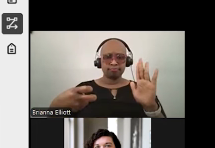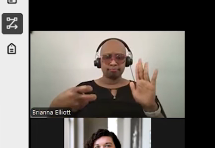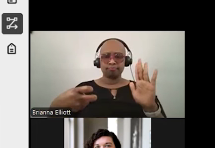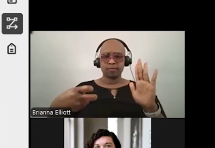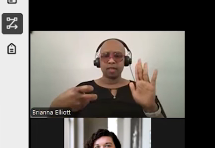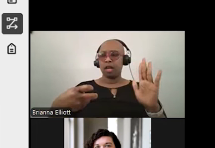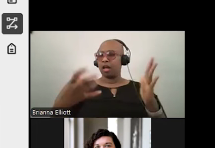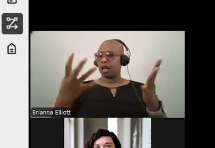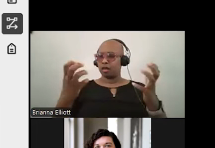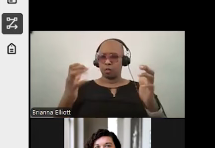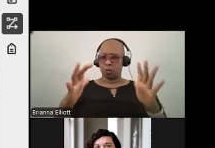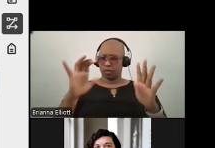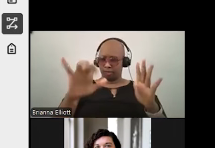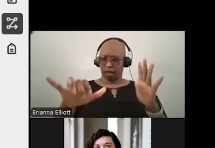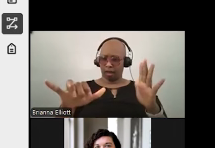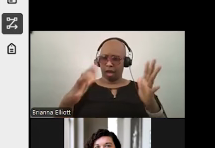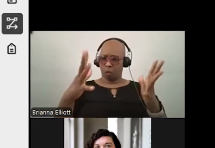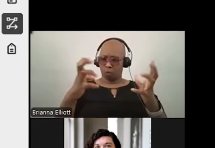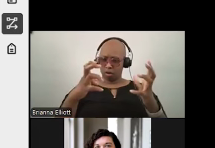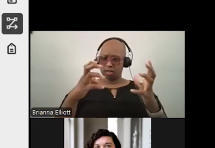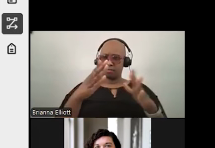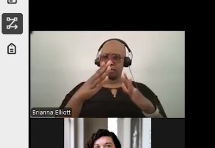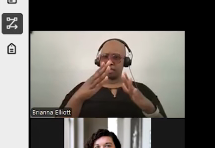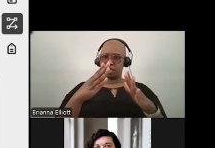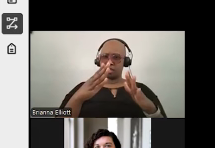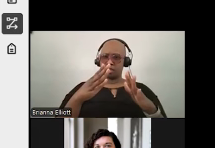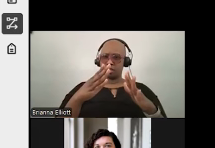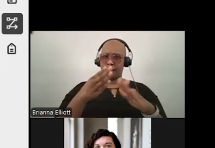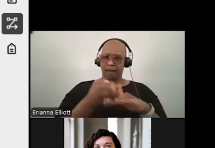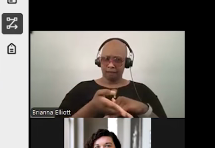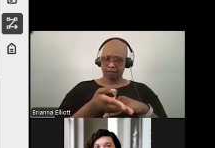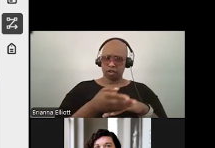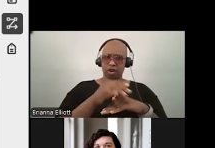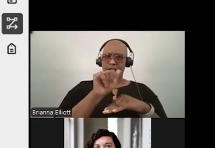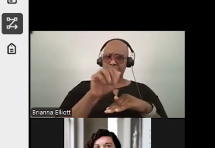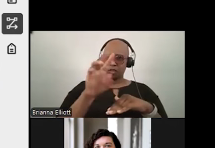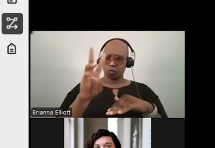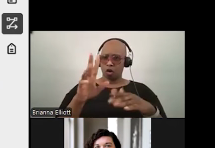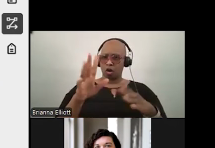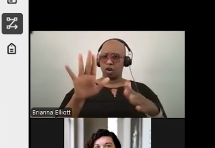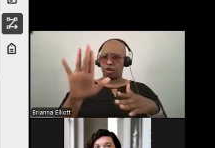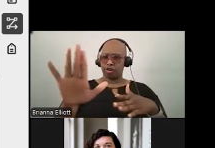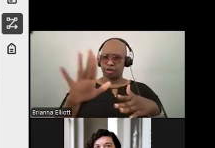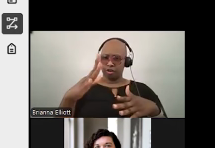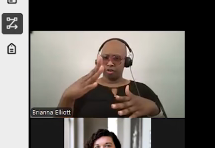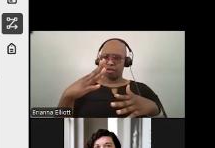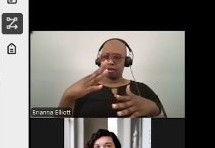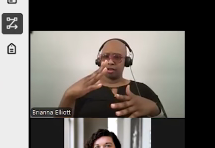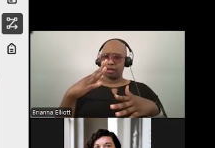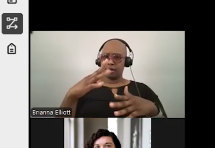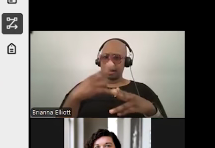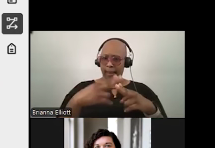come right here after Alice Walker's name but before our epigraph over here. Right? I want that